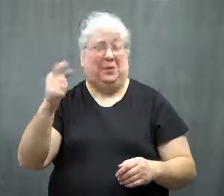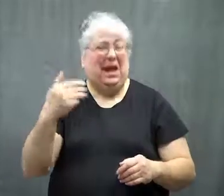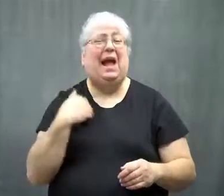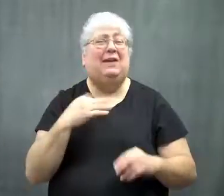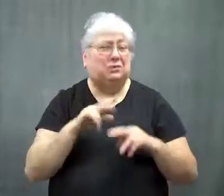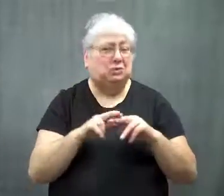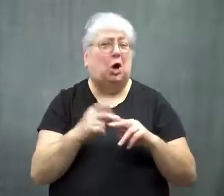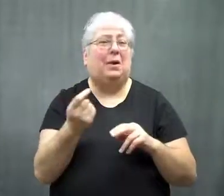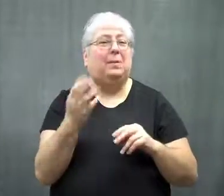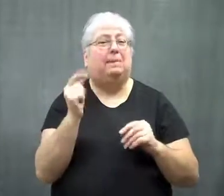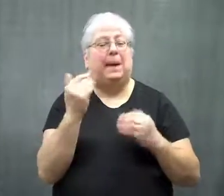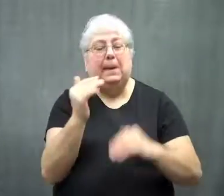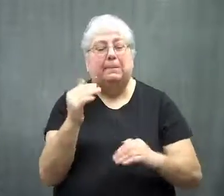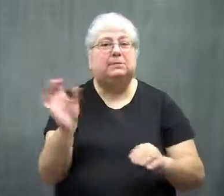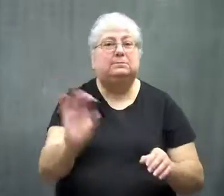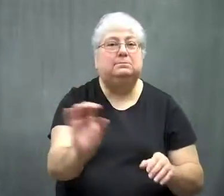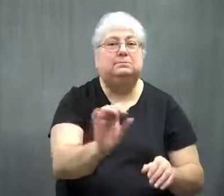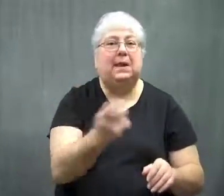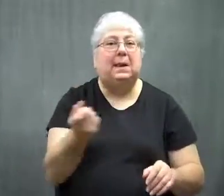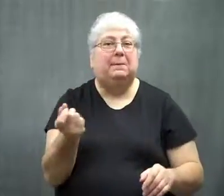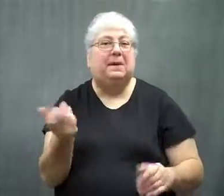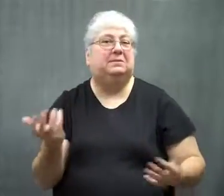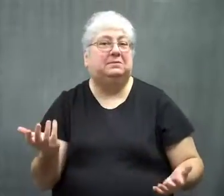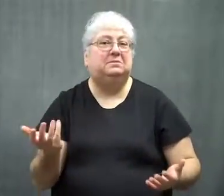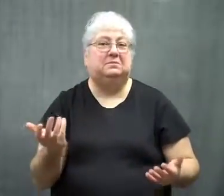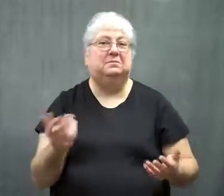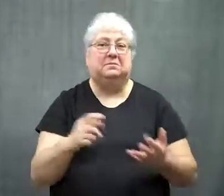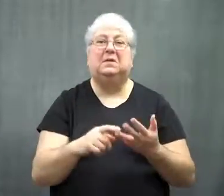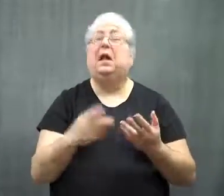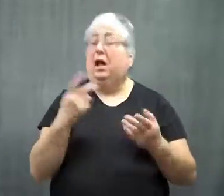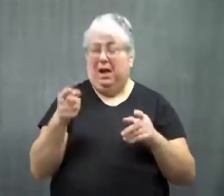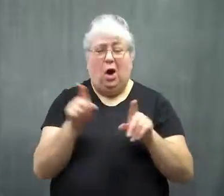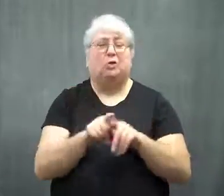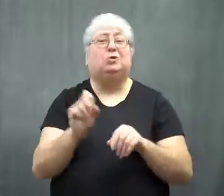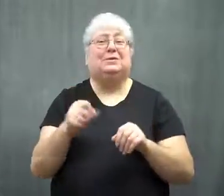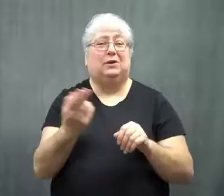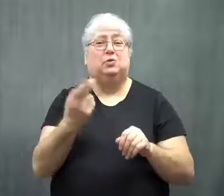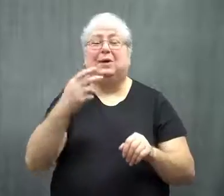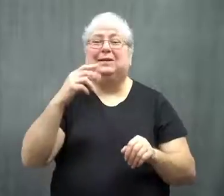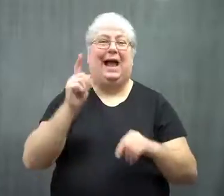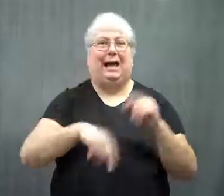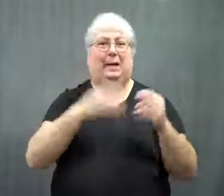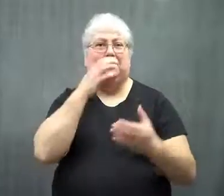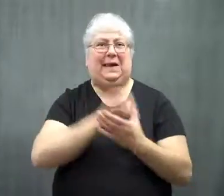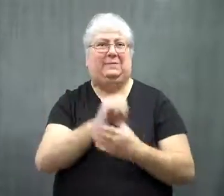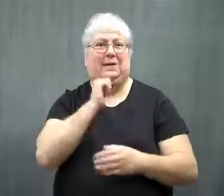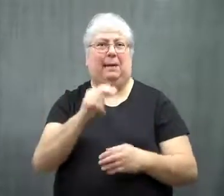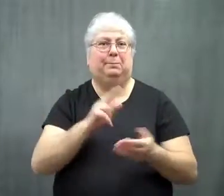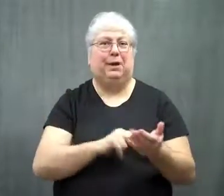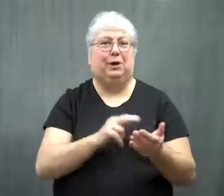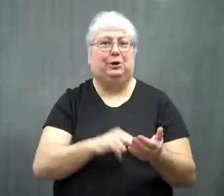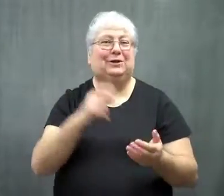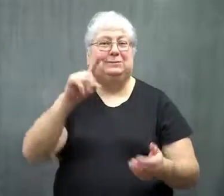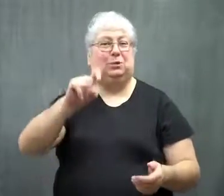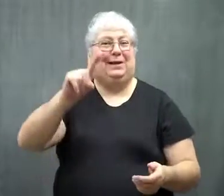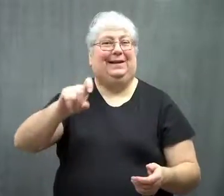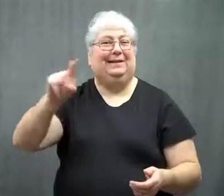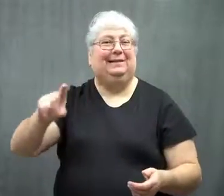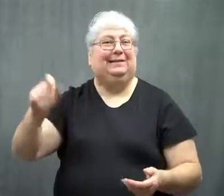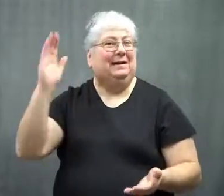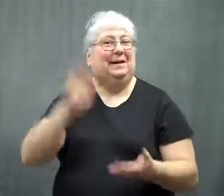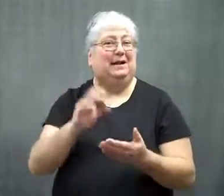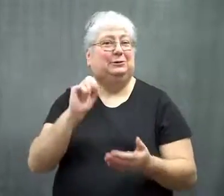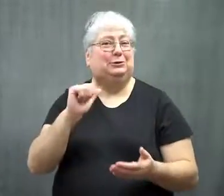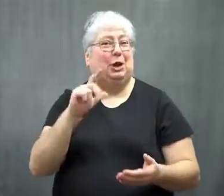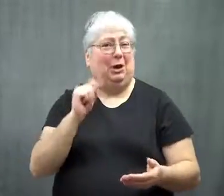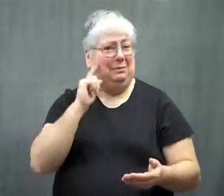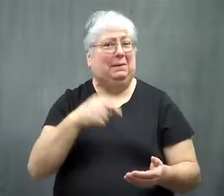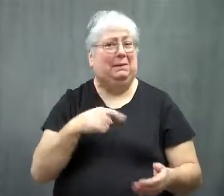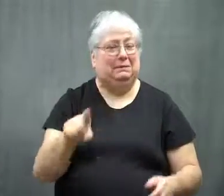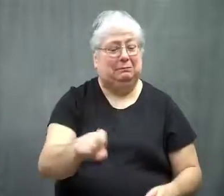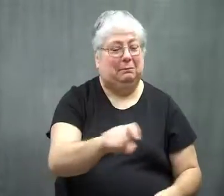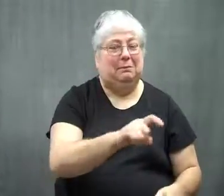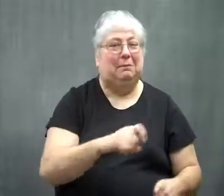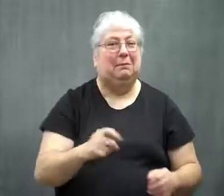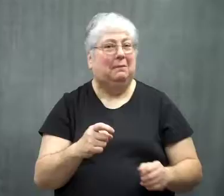It does have salt, but use a small amount.